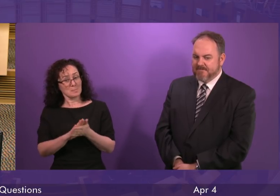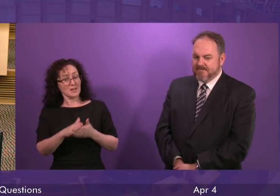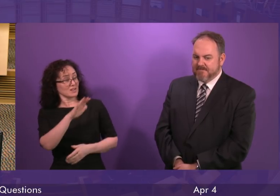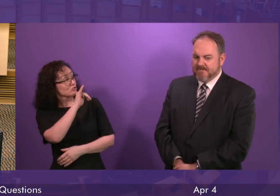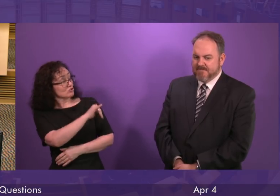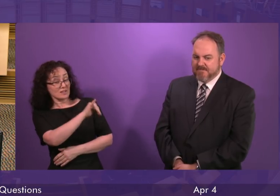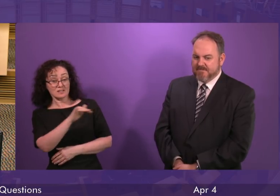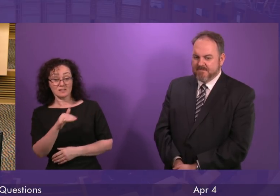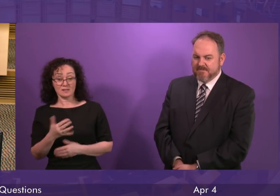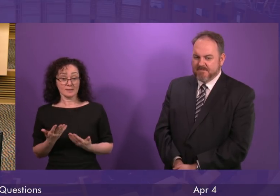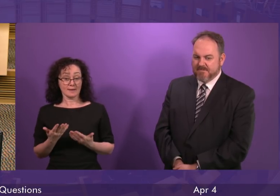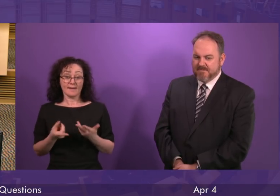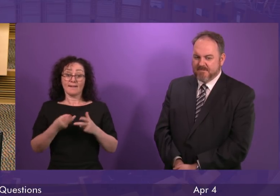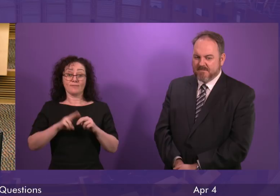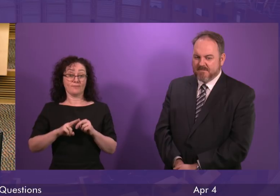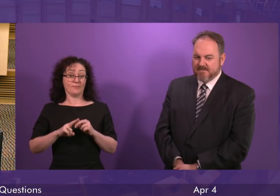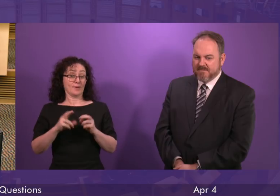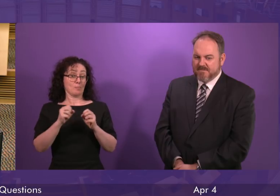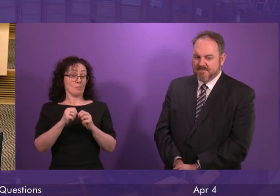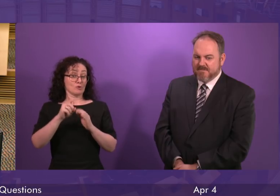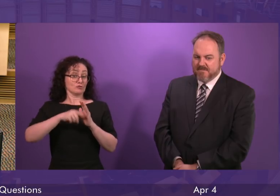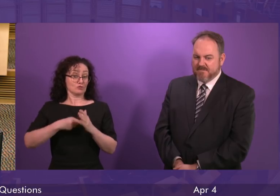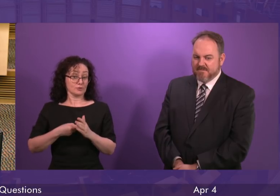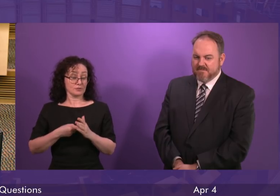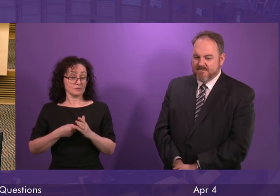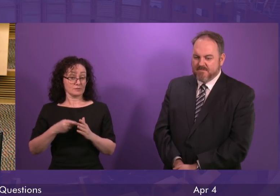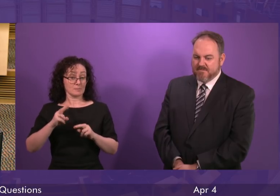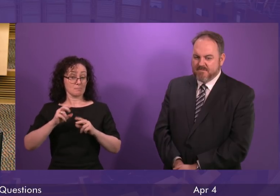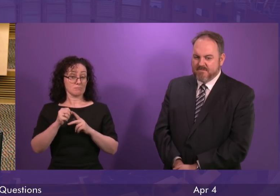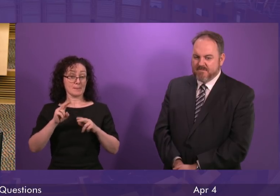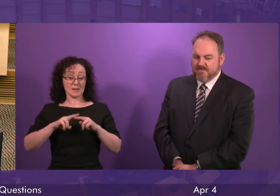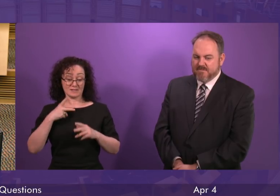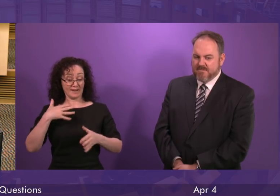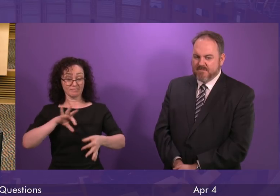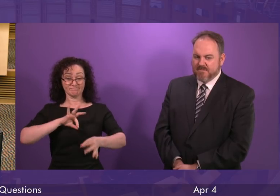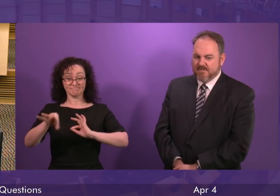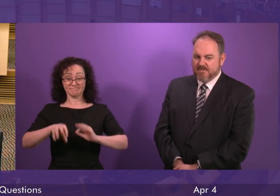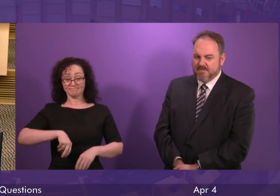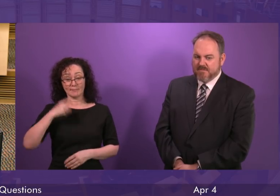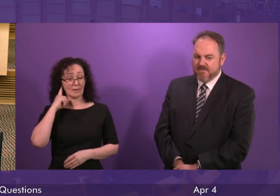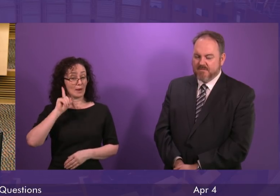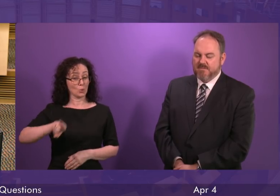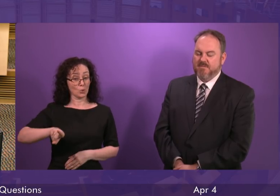by a future Prime Minister, such as Boris Johnson—perish the thought. I expressed